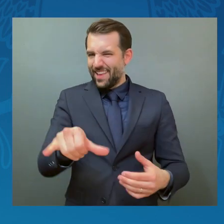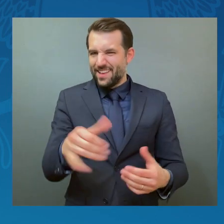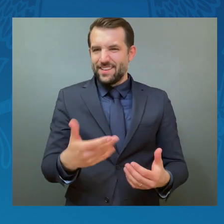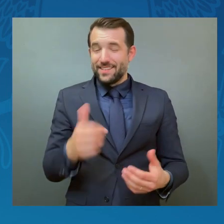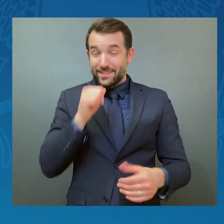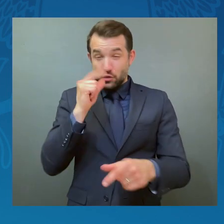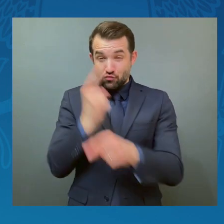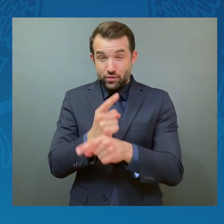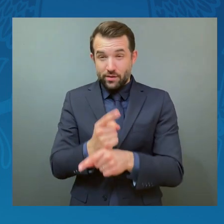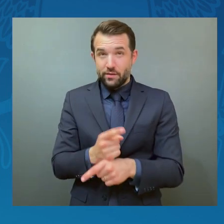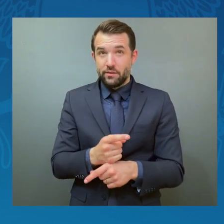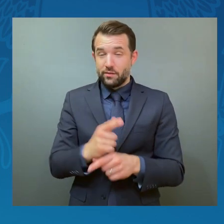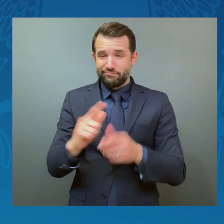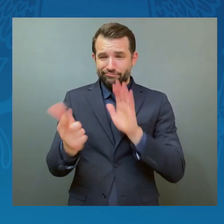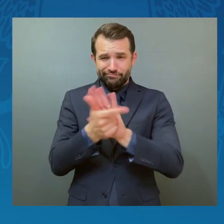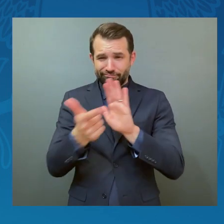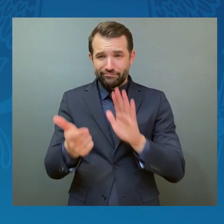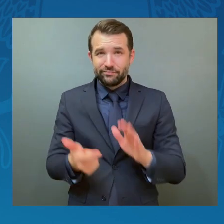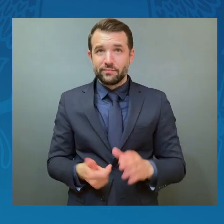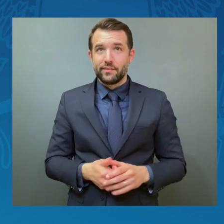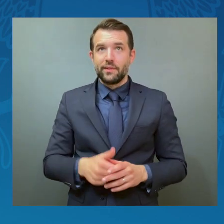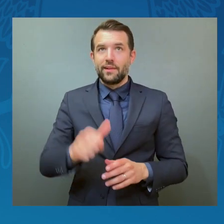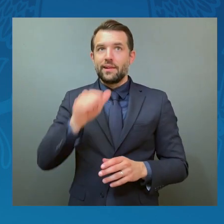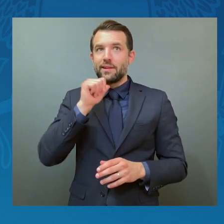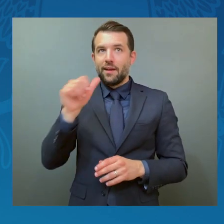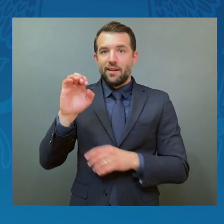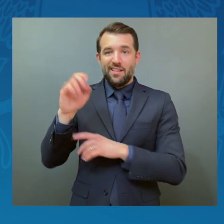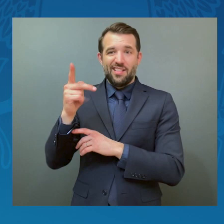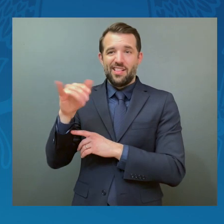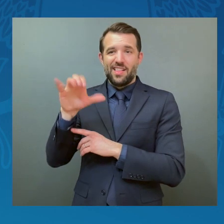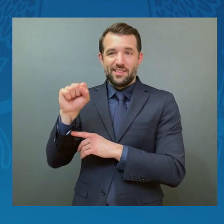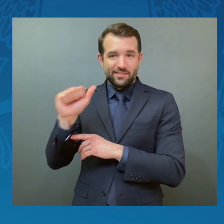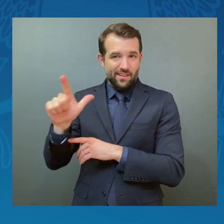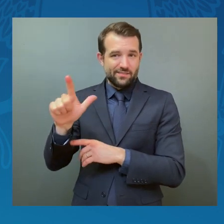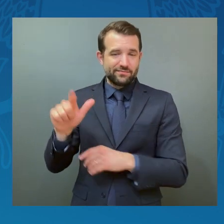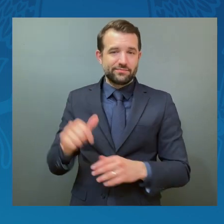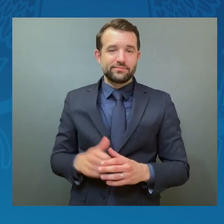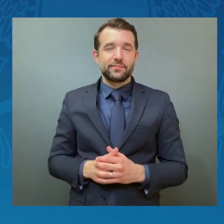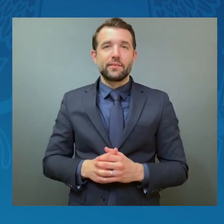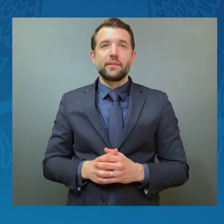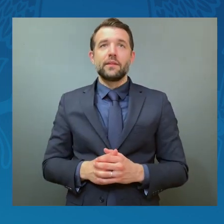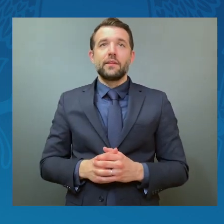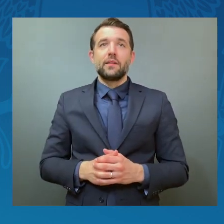And that is why the CFPB has made it a priority to hold debt collectors accountable.